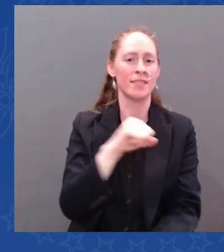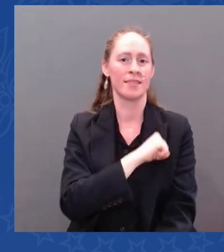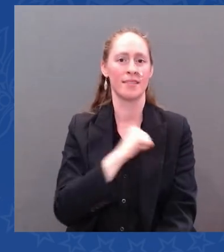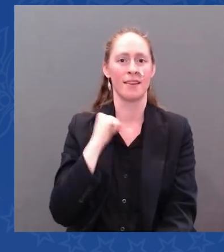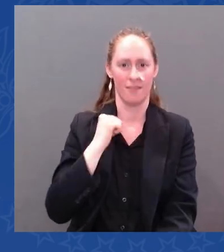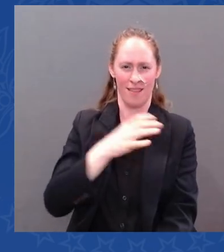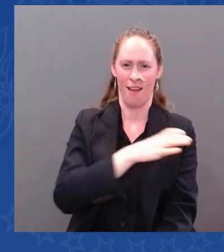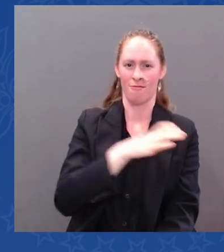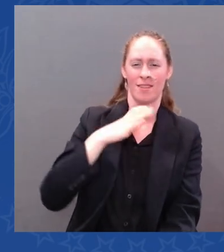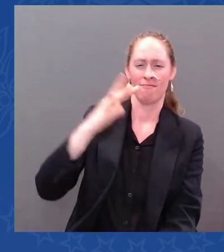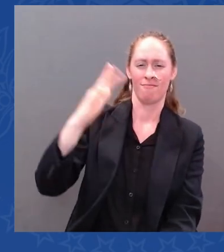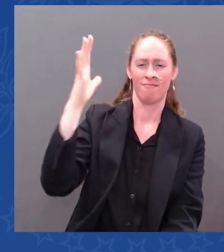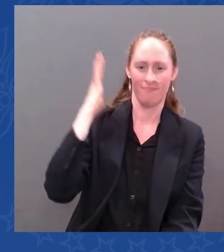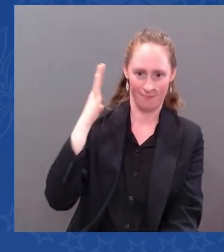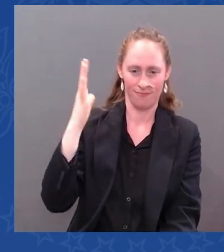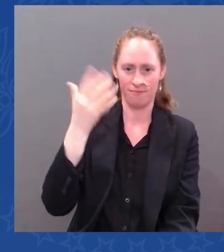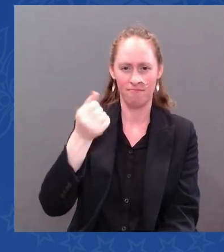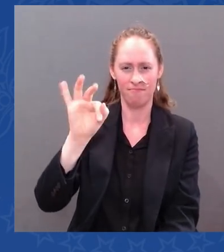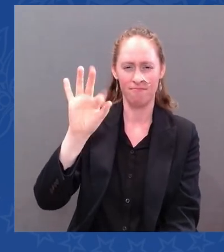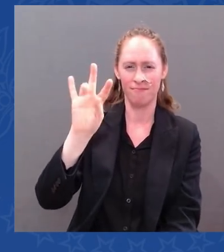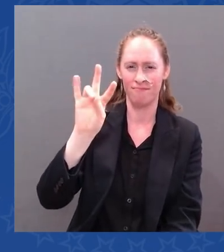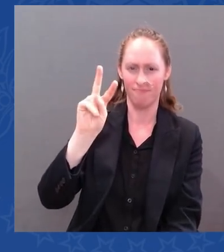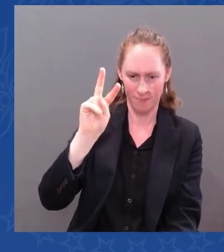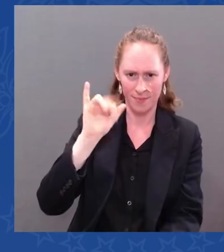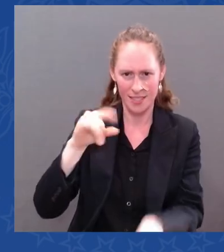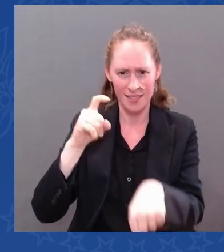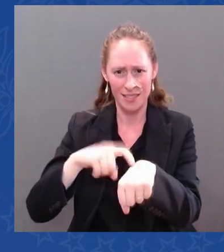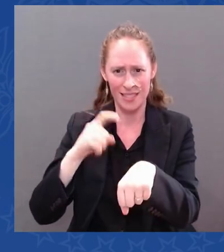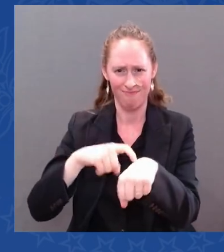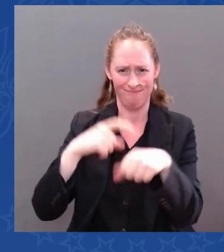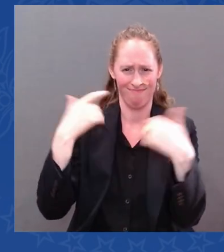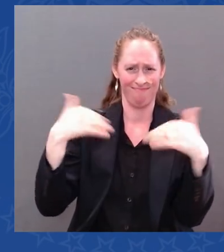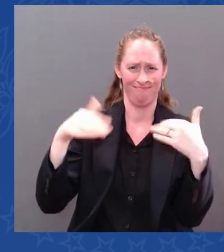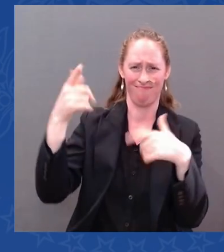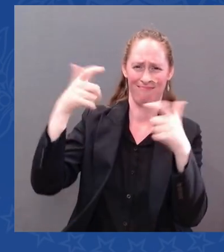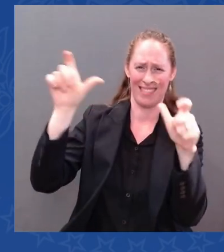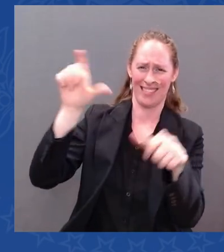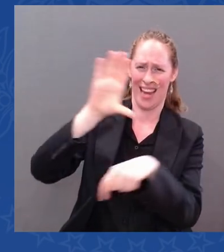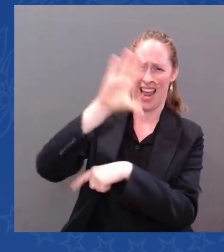As they say in Delaware, they were the good old days. But all kidding aside, thank you for having me.